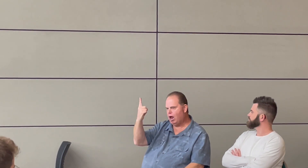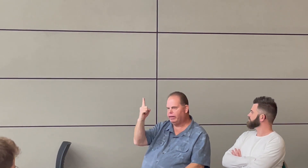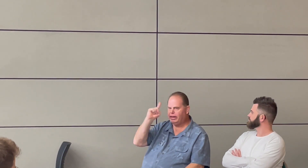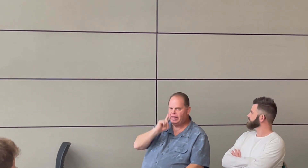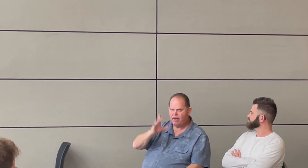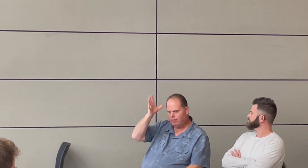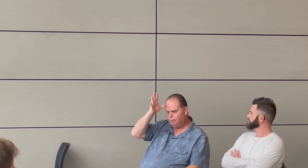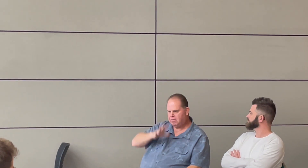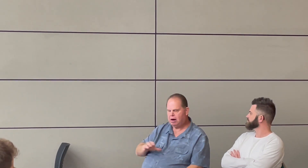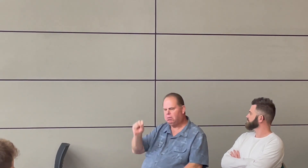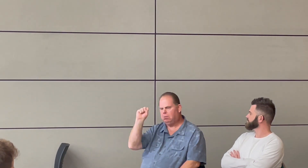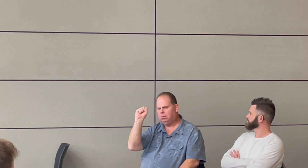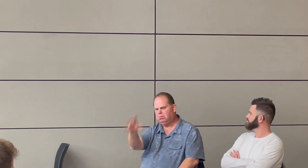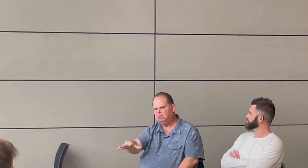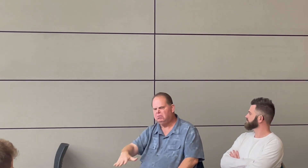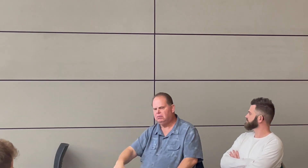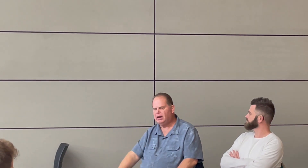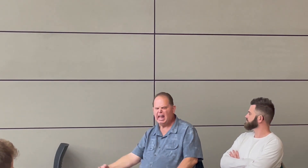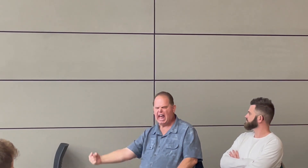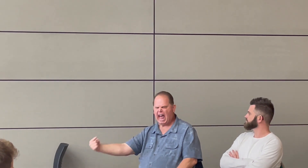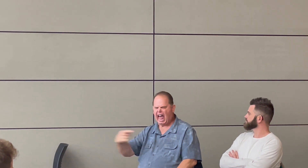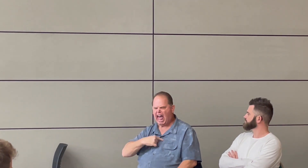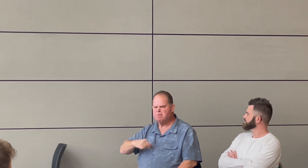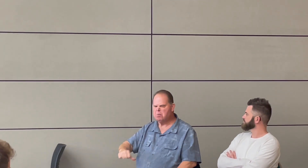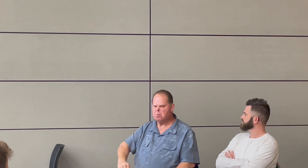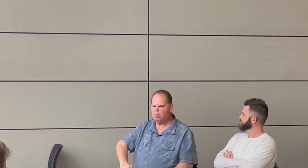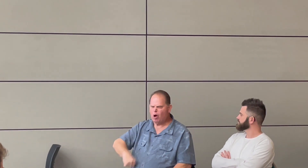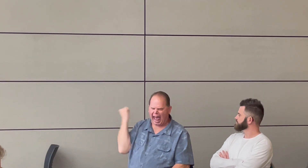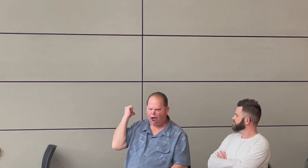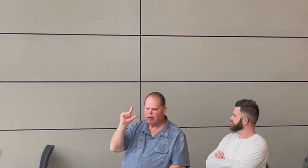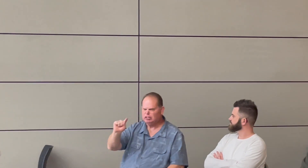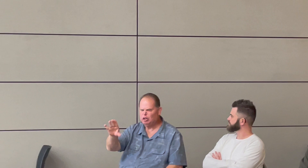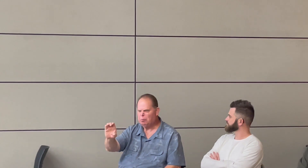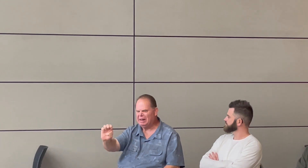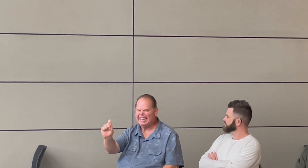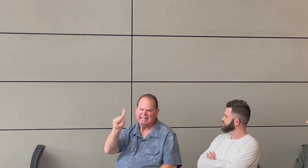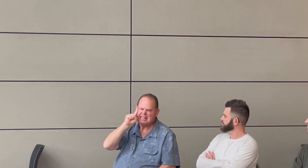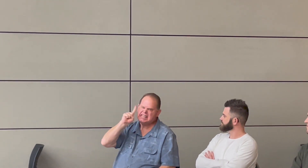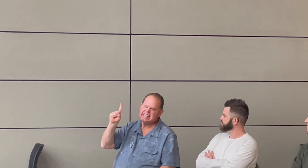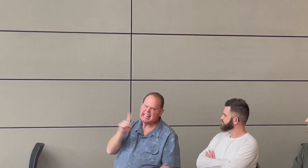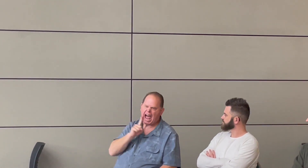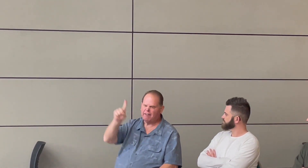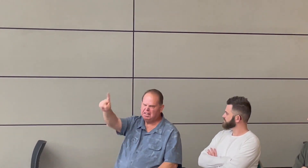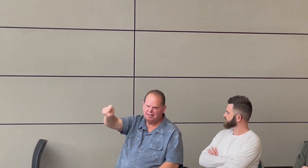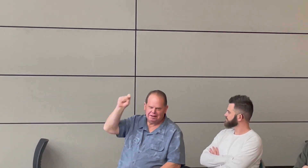who say certain things and there's one deaf man who said I'm proud to be